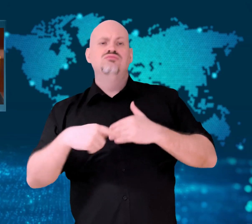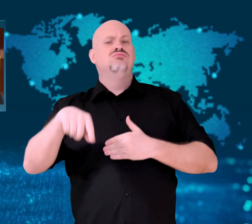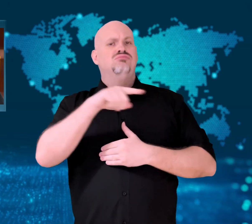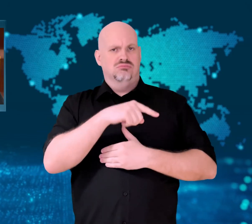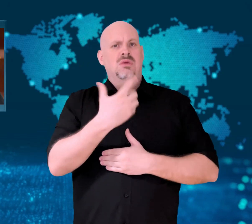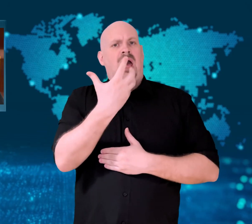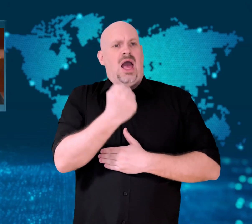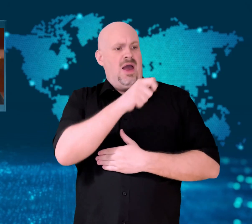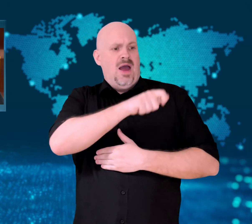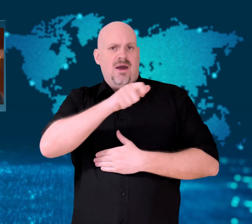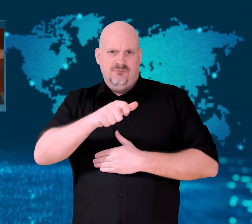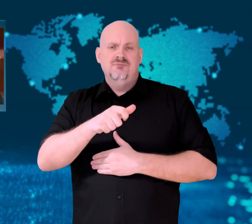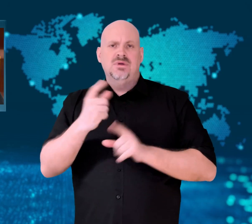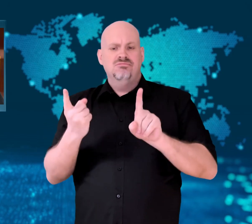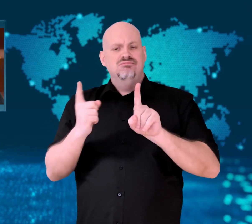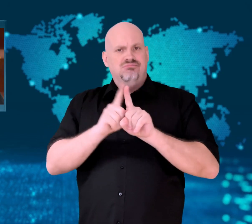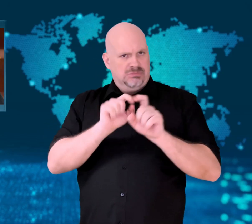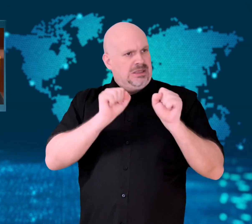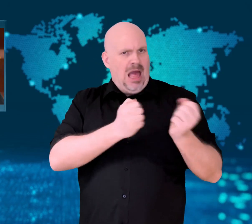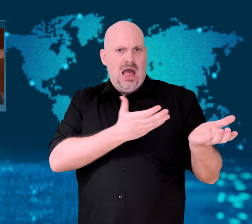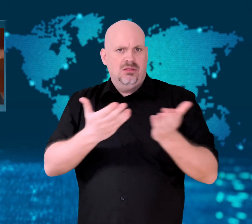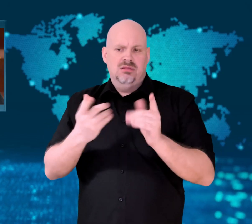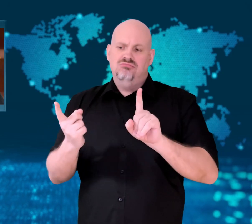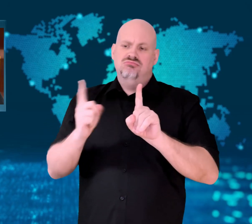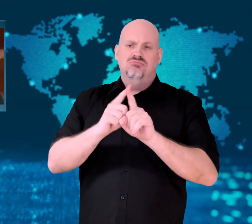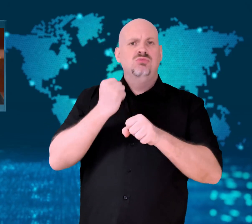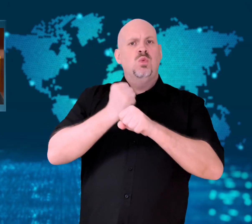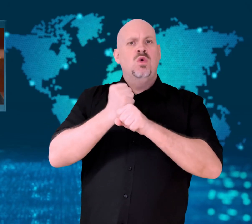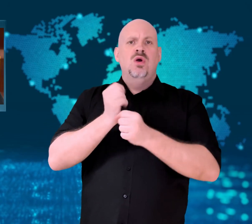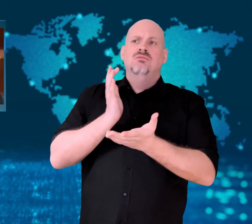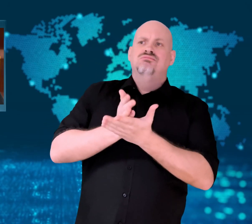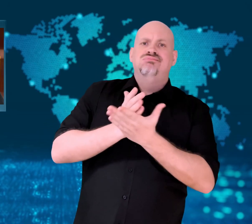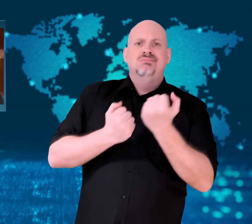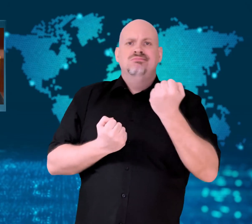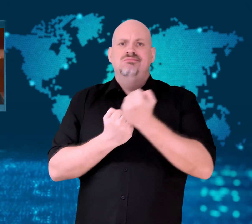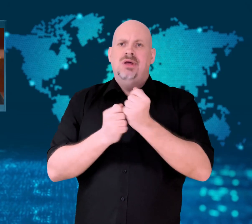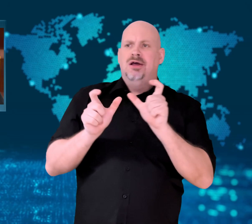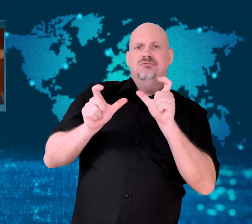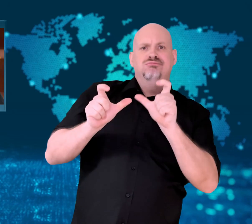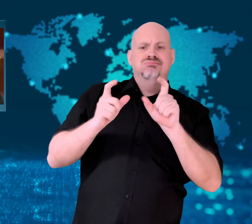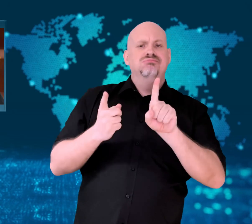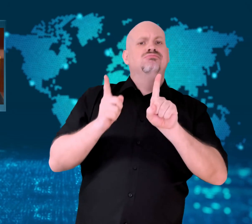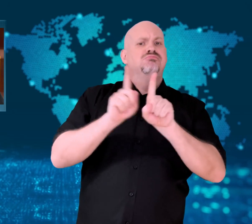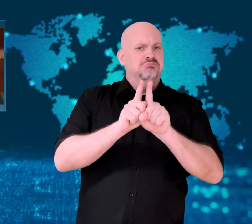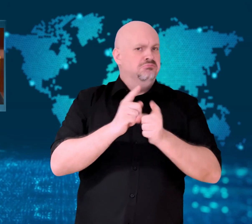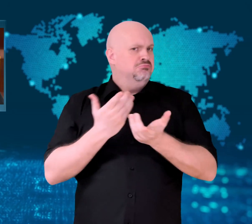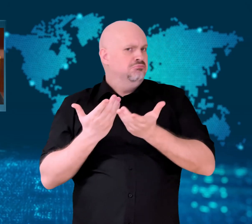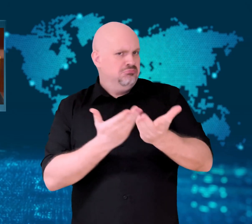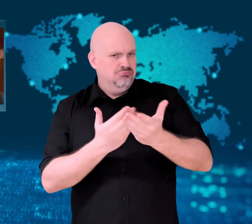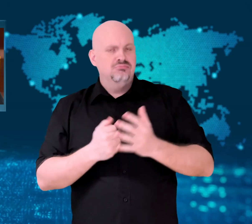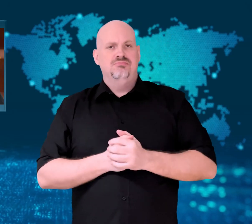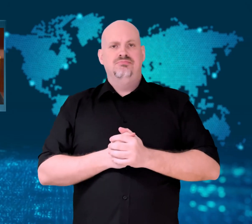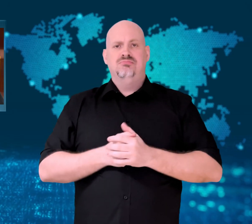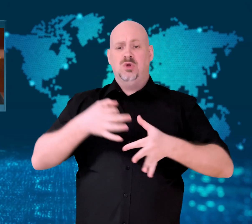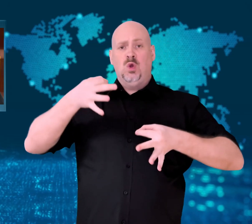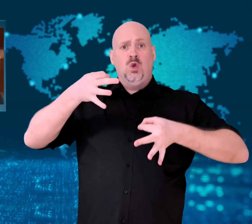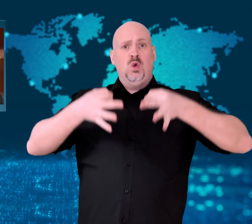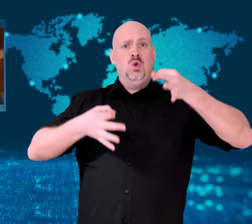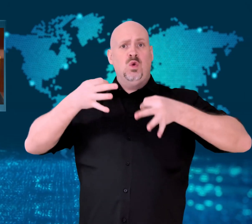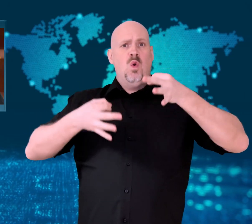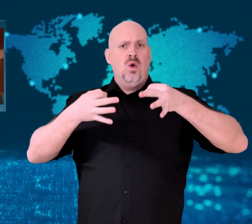Reportedly, the accused men were provided their right to an attorney.